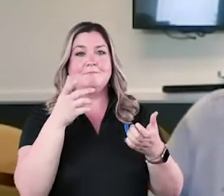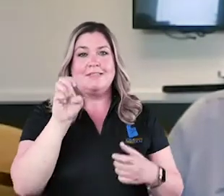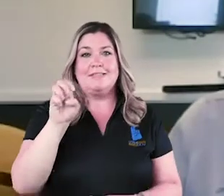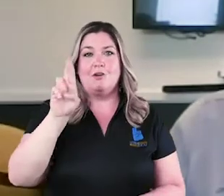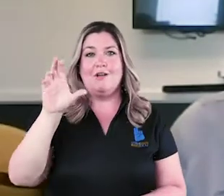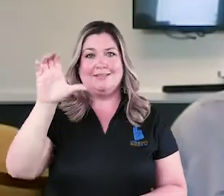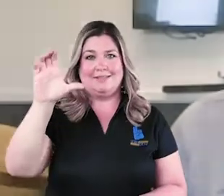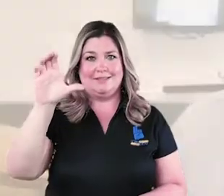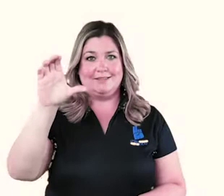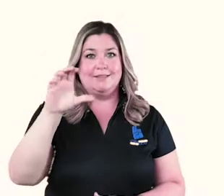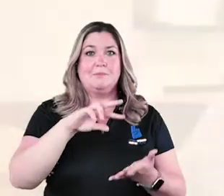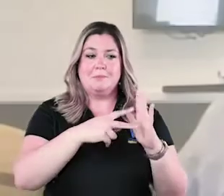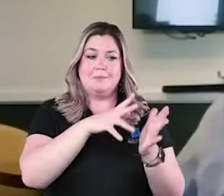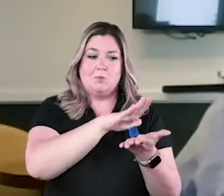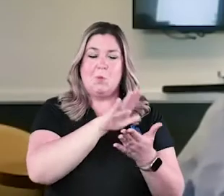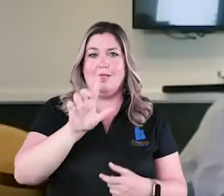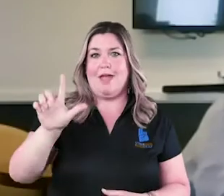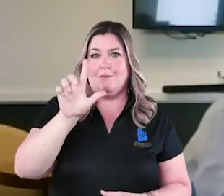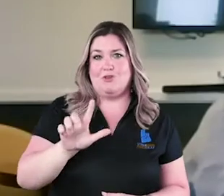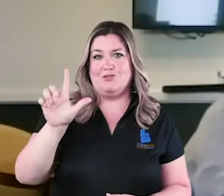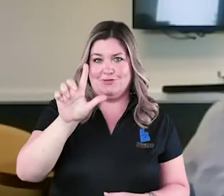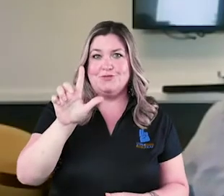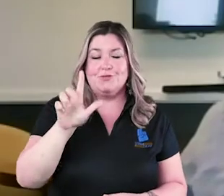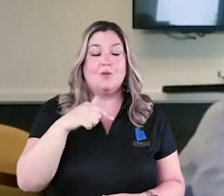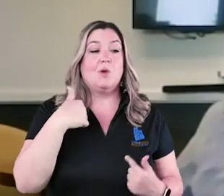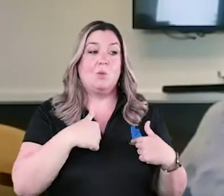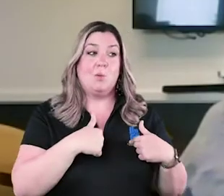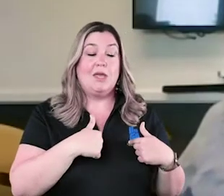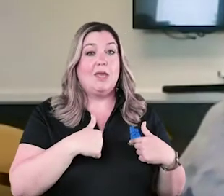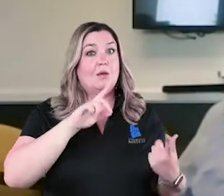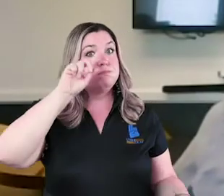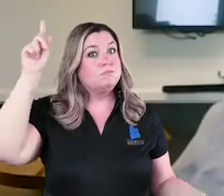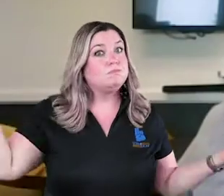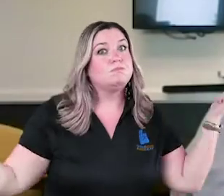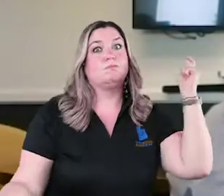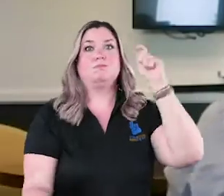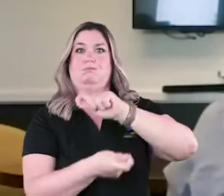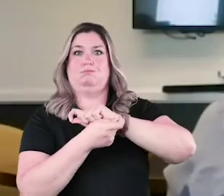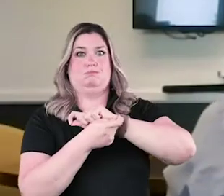(ERC), which are the school libraries. So we really did a top to bottom overhaul of the